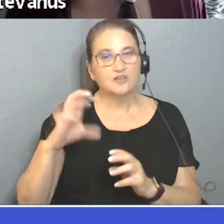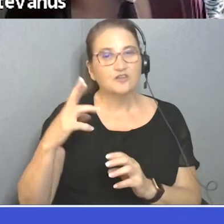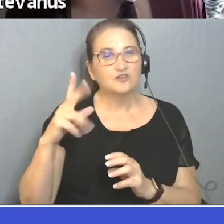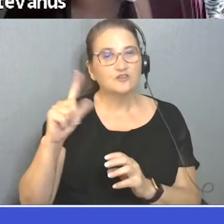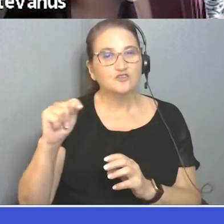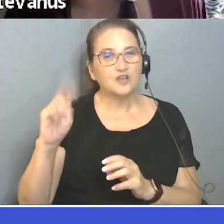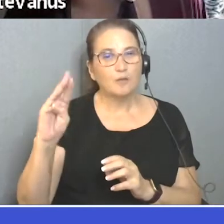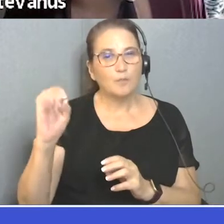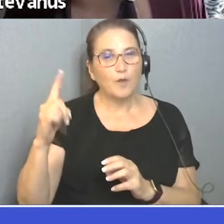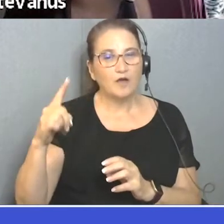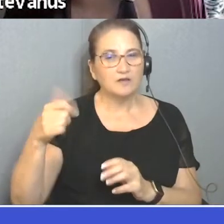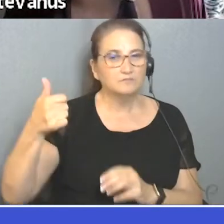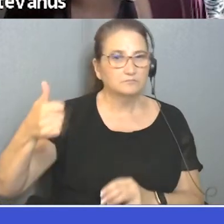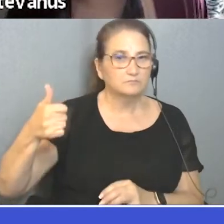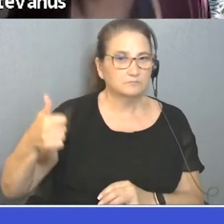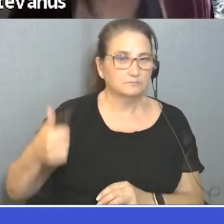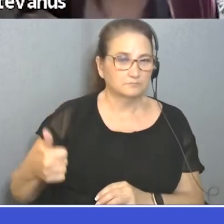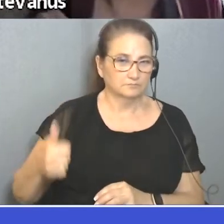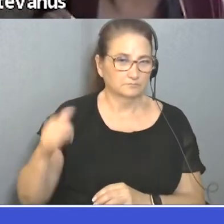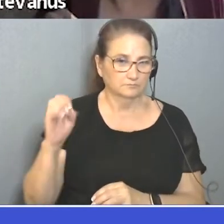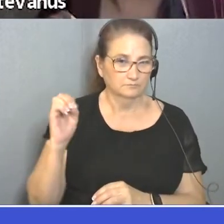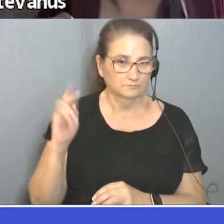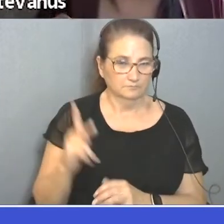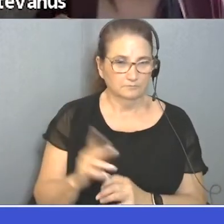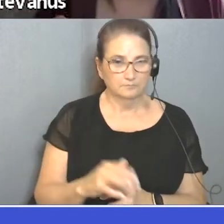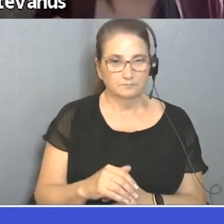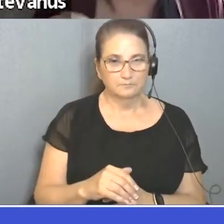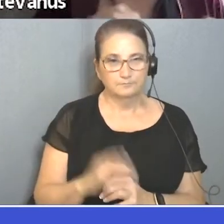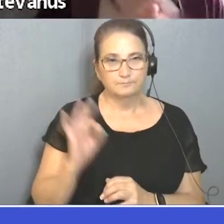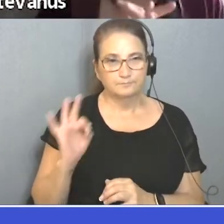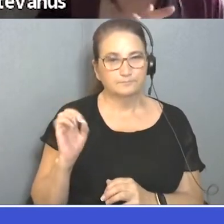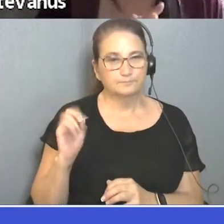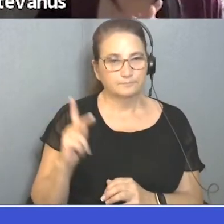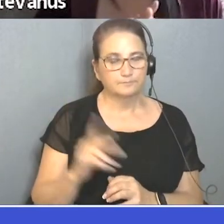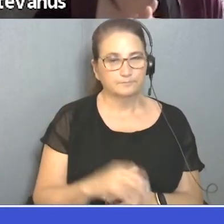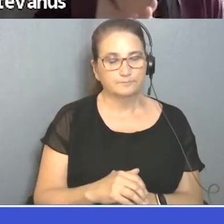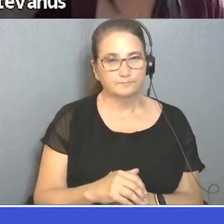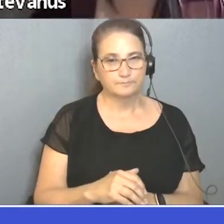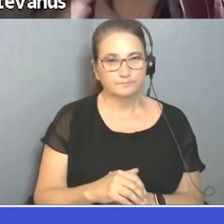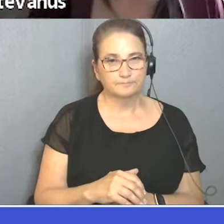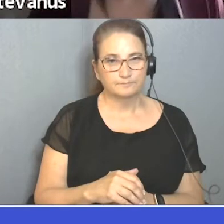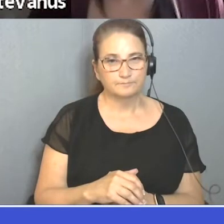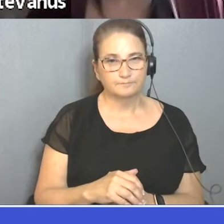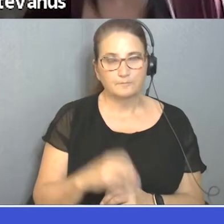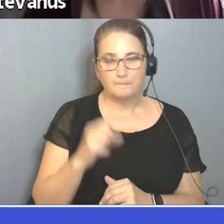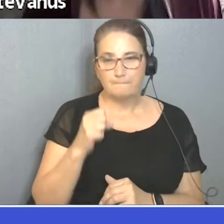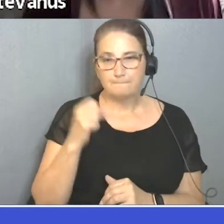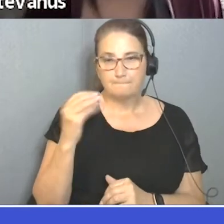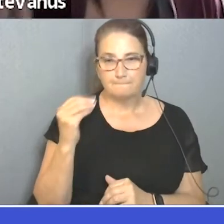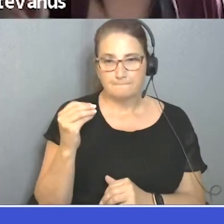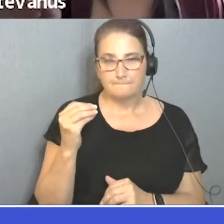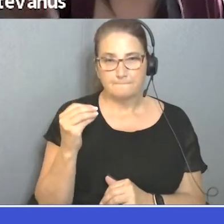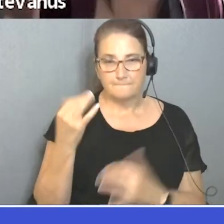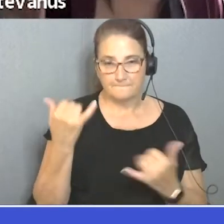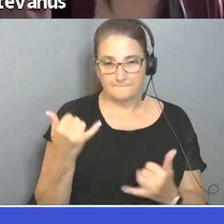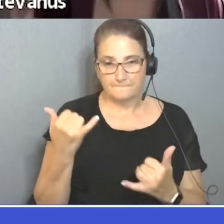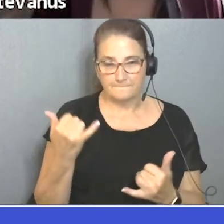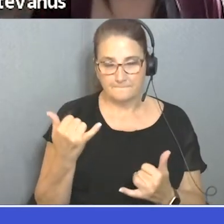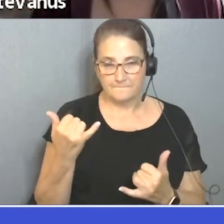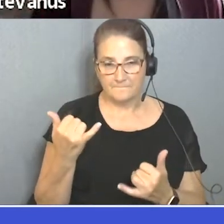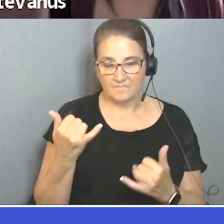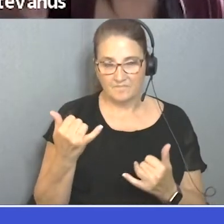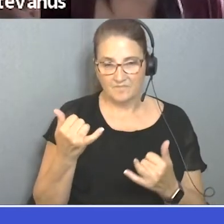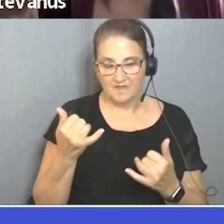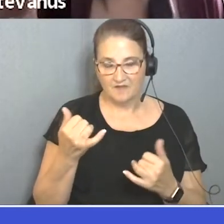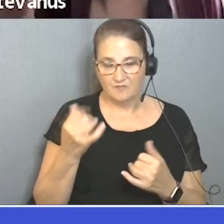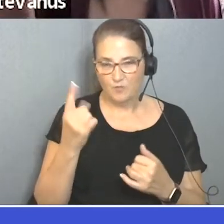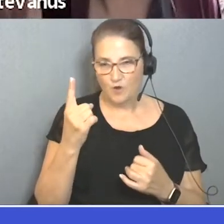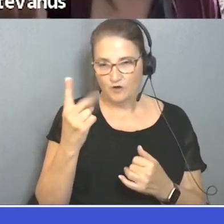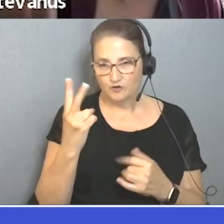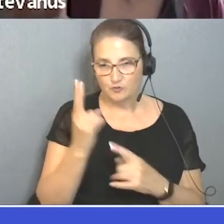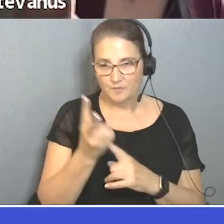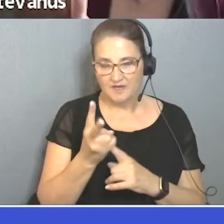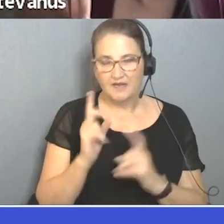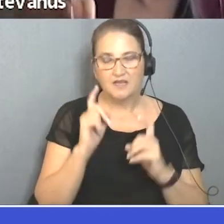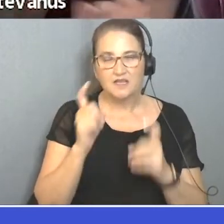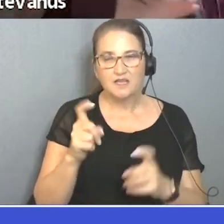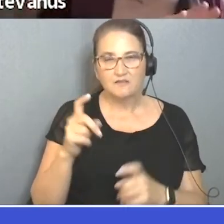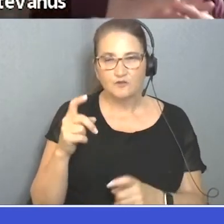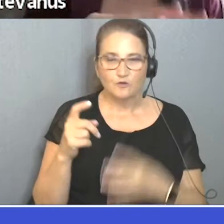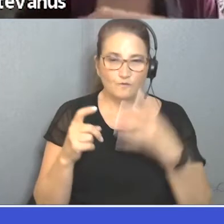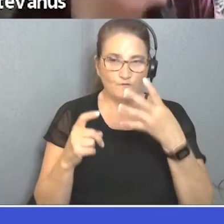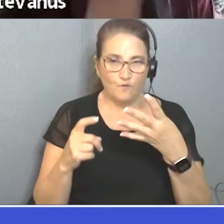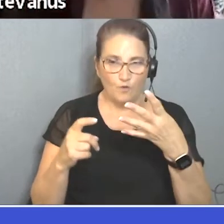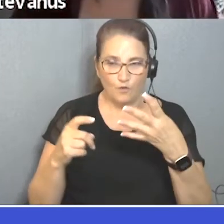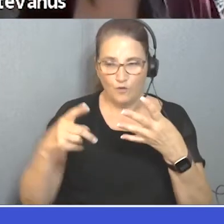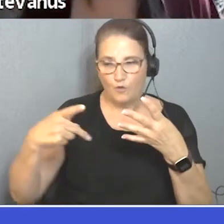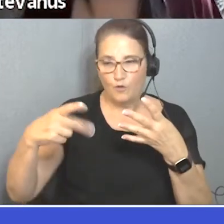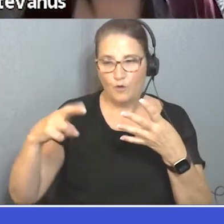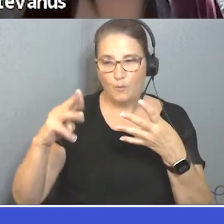ready in the chat.